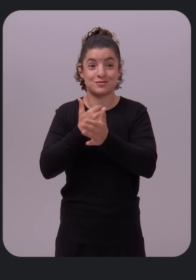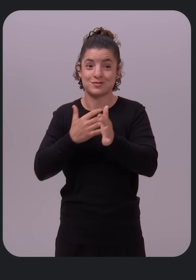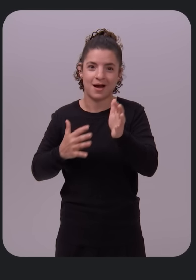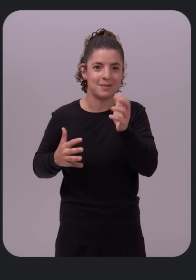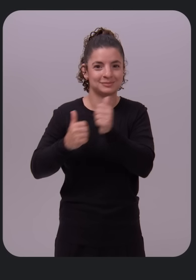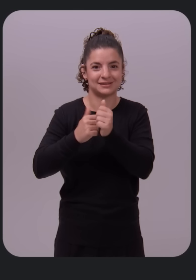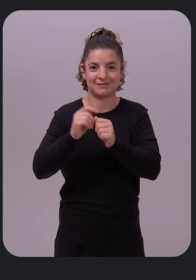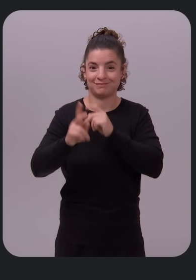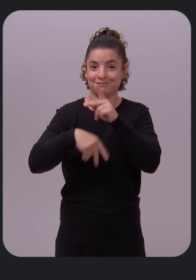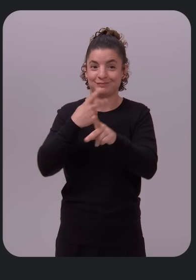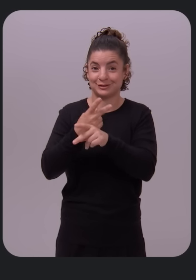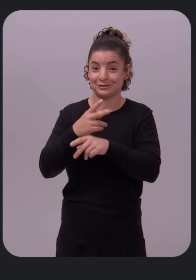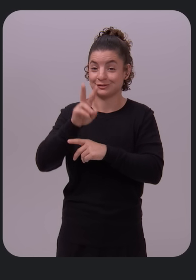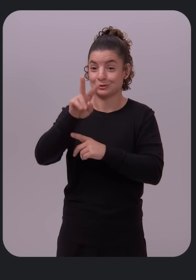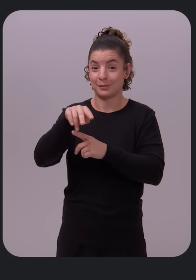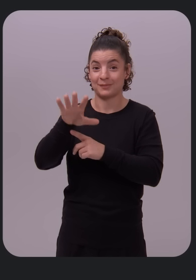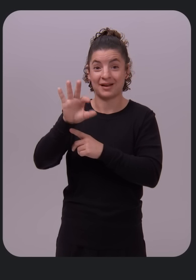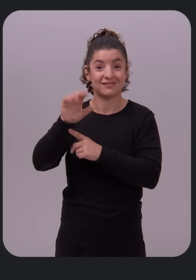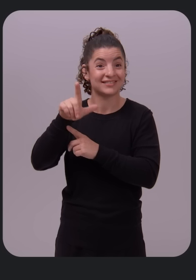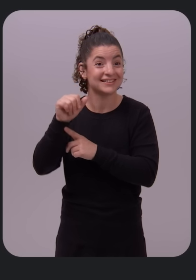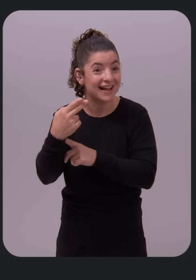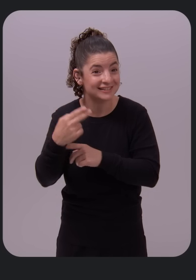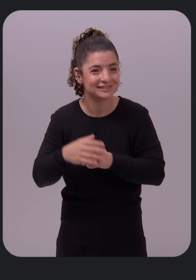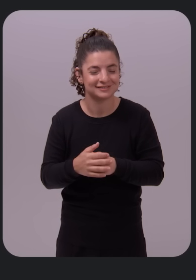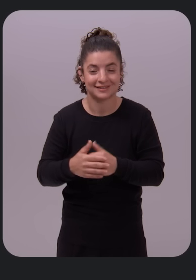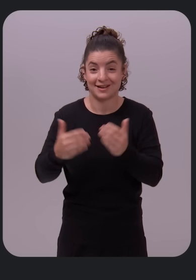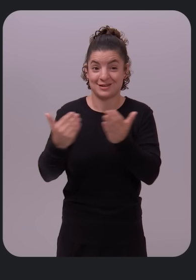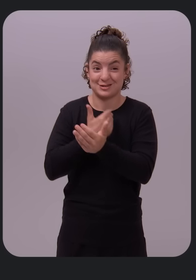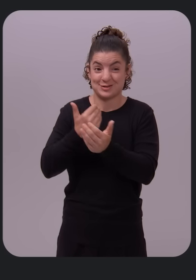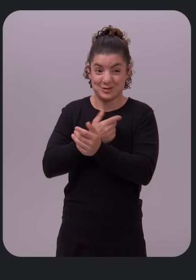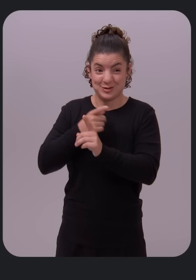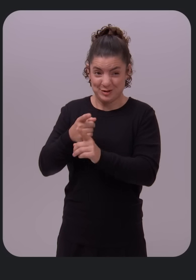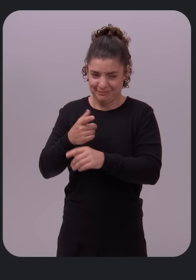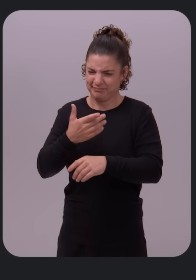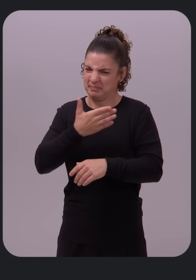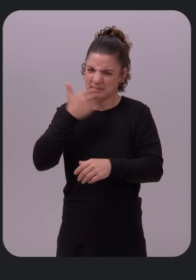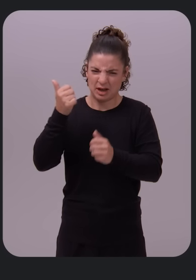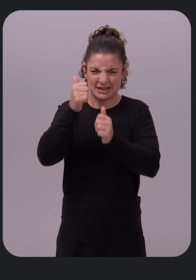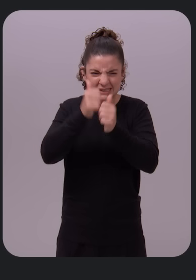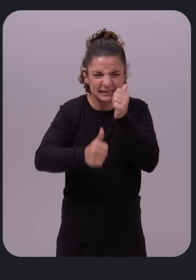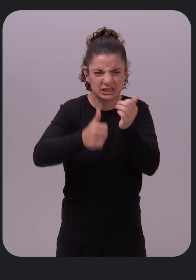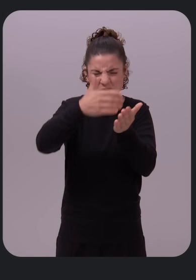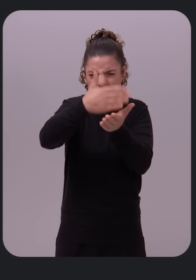version of 2.5 Flash. The new Flash is better in nearly every dimension,